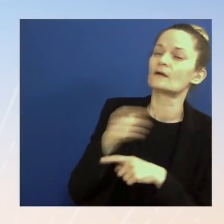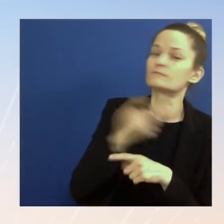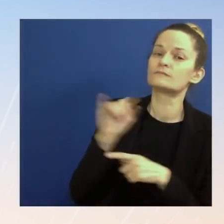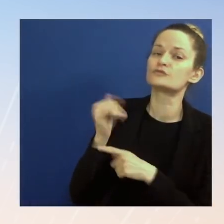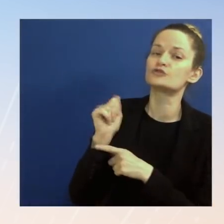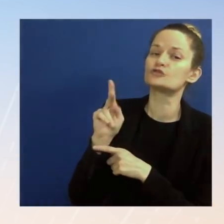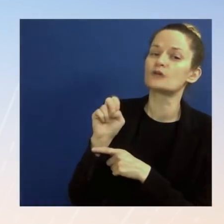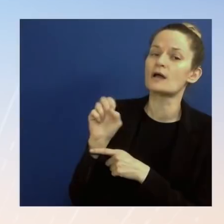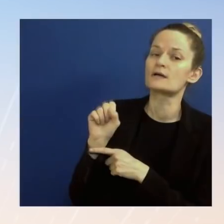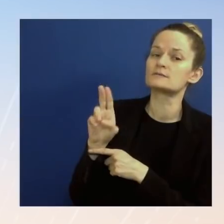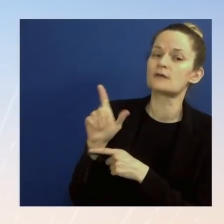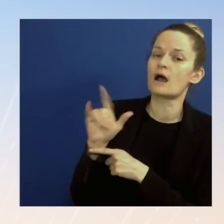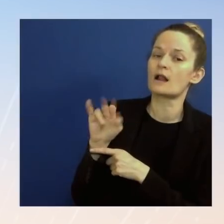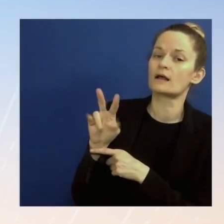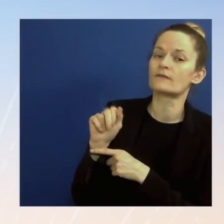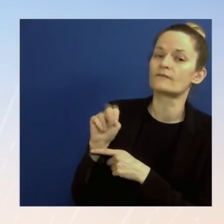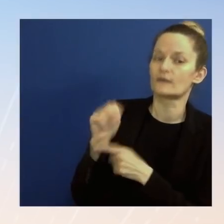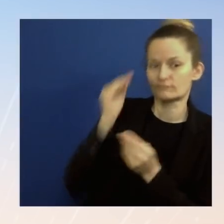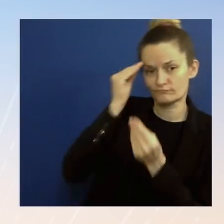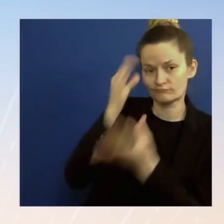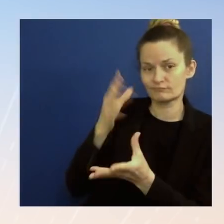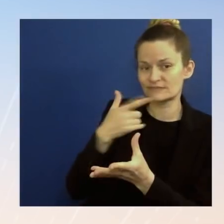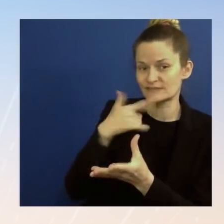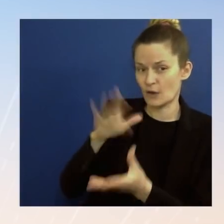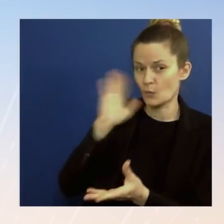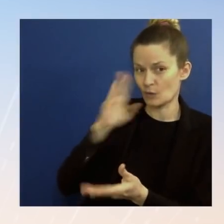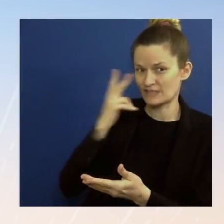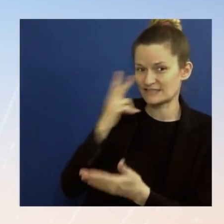The Press: Okay. And then, is there anything you can share about the President's potential meeting --